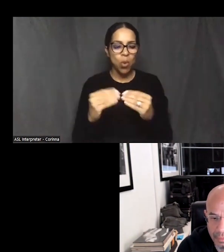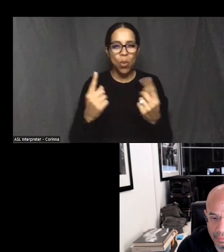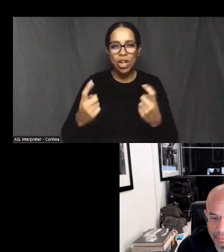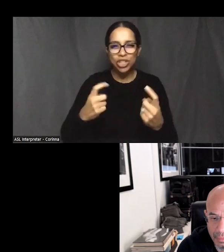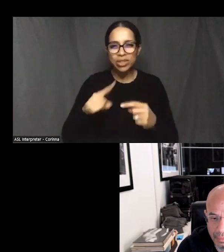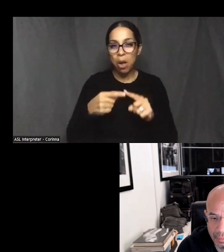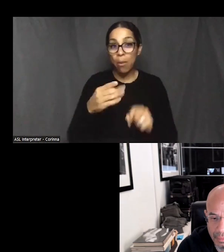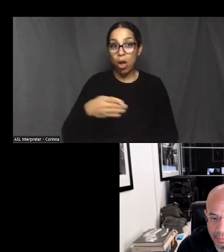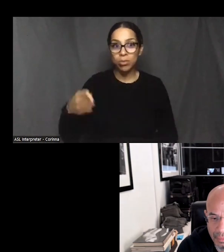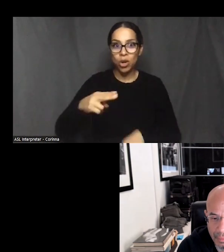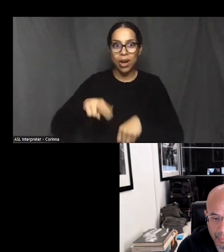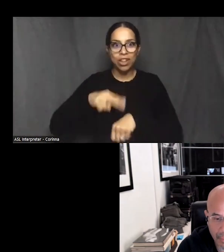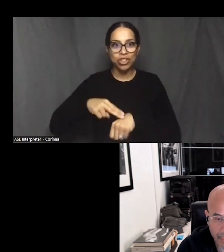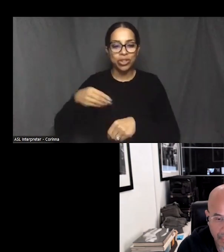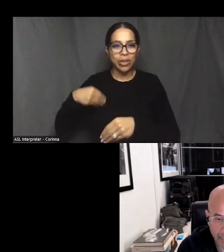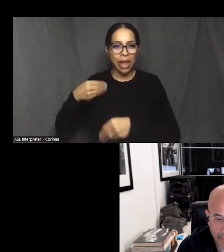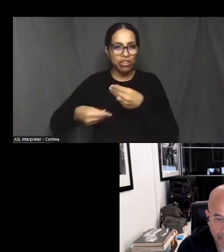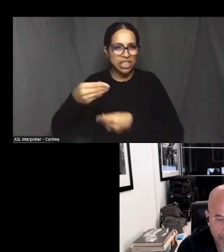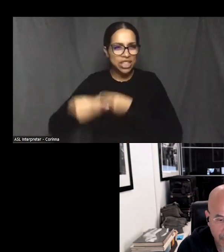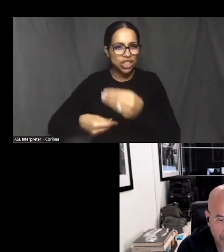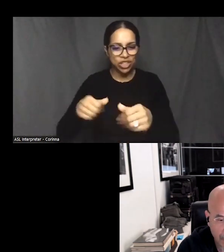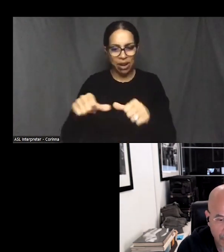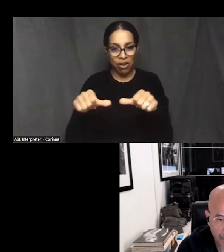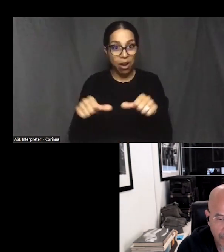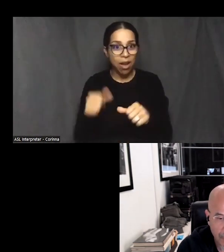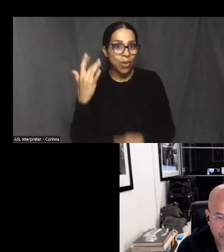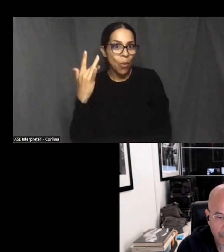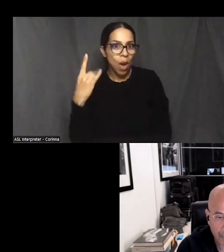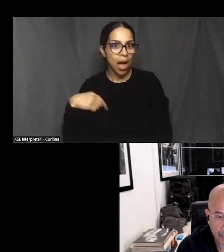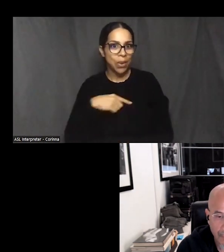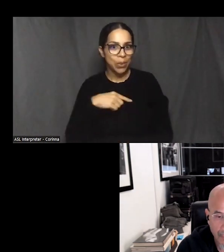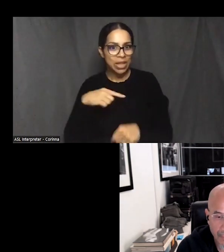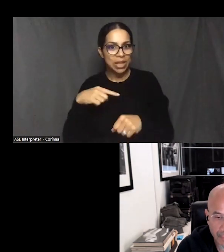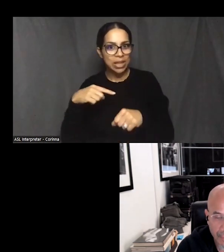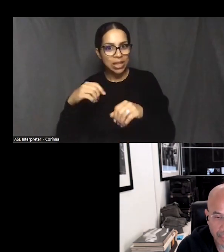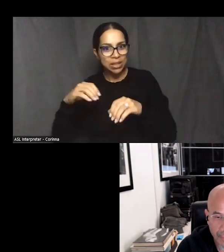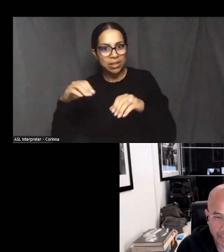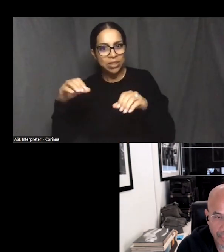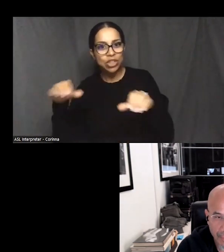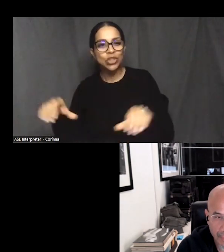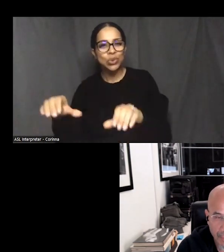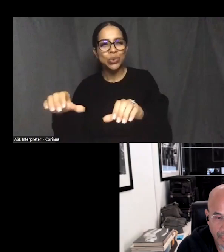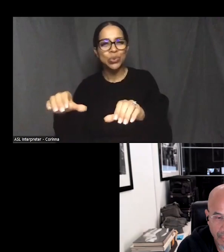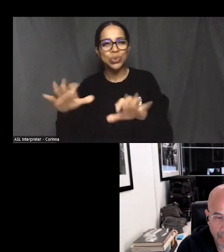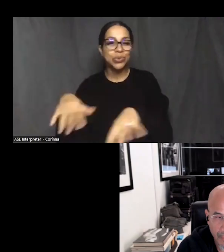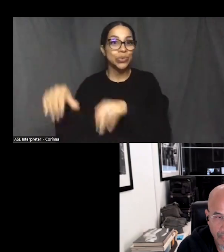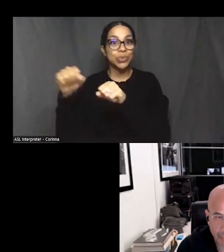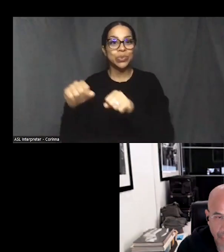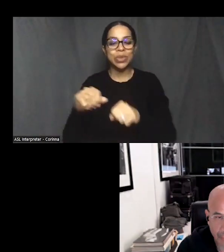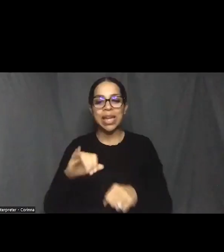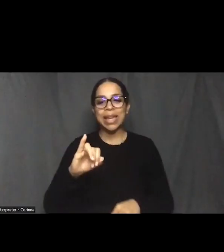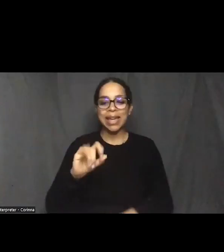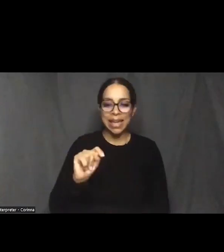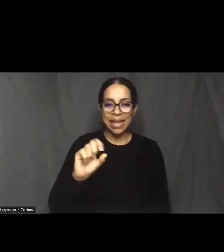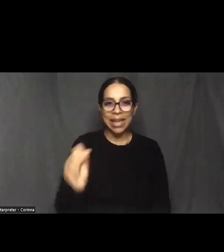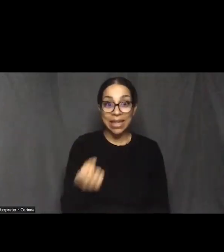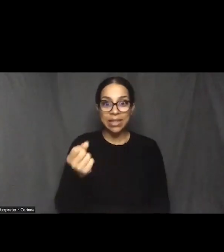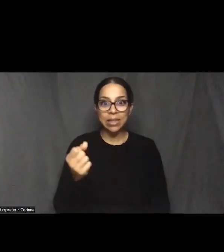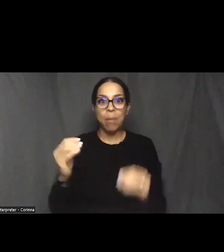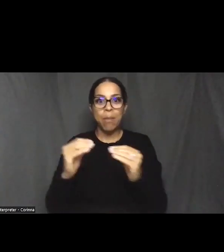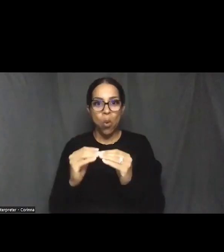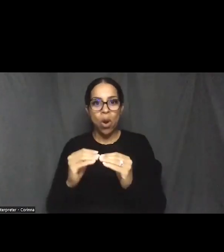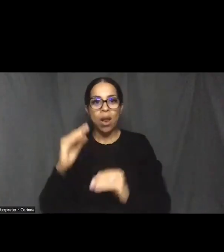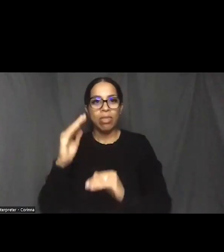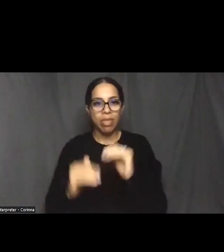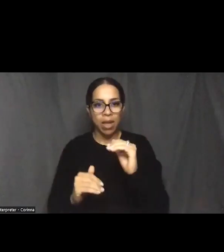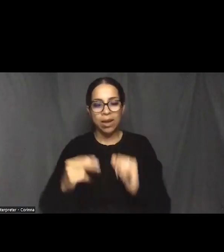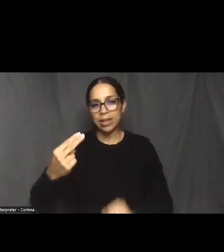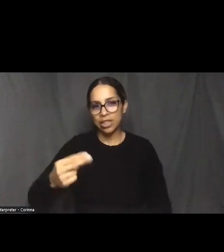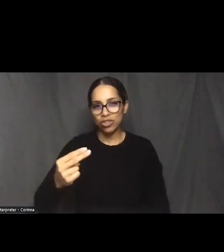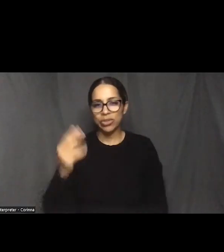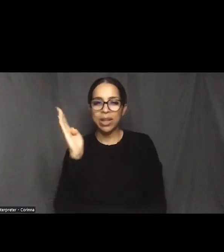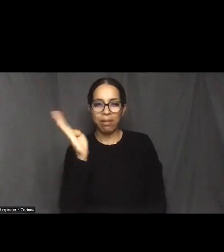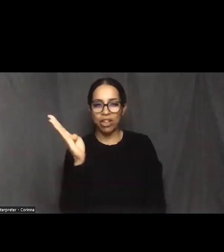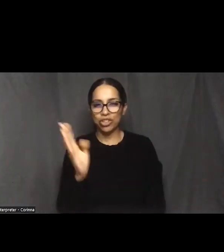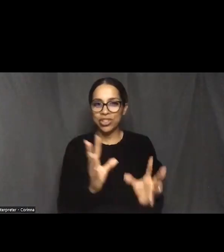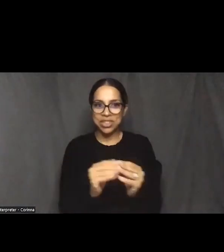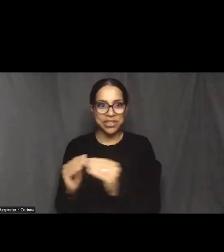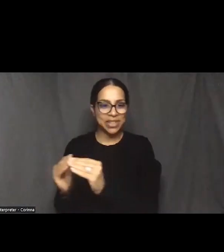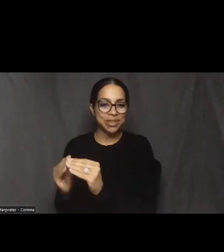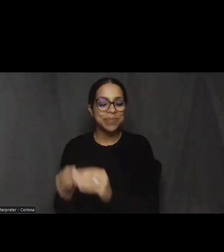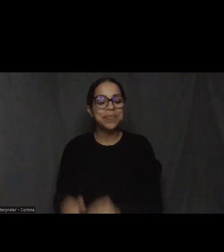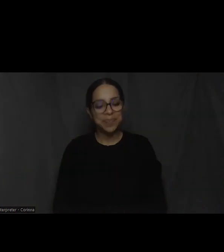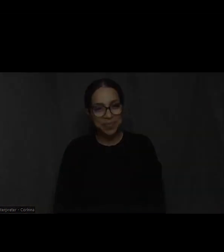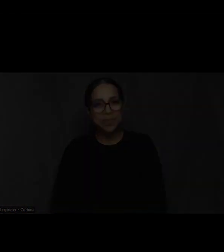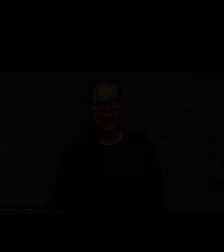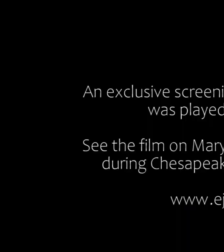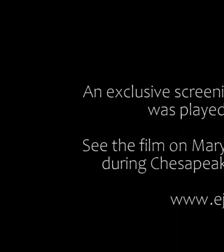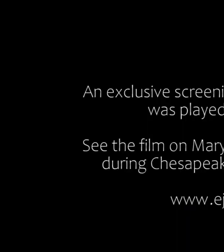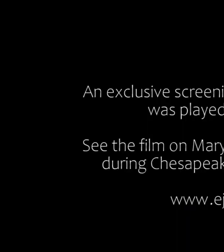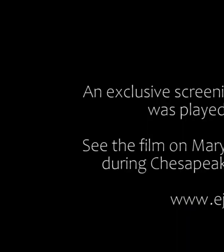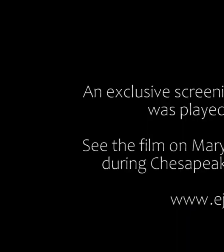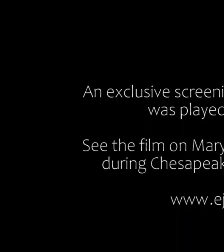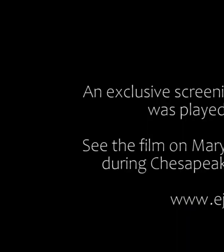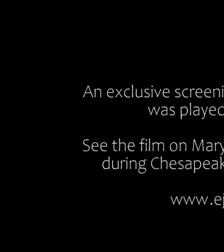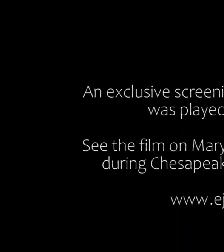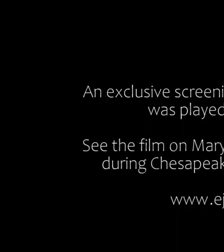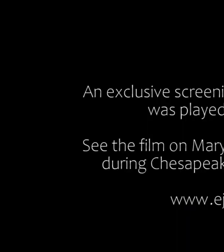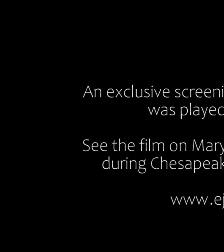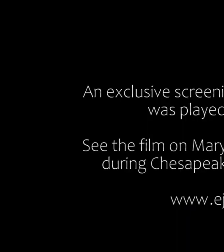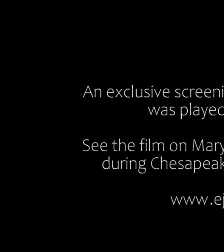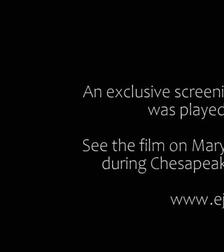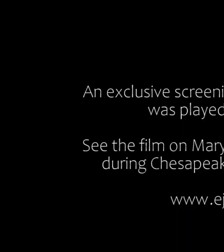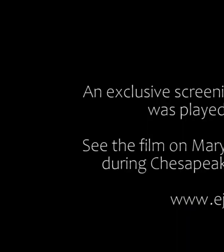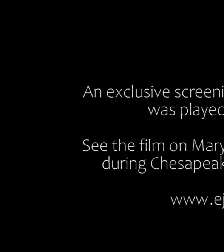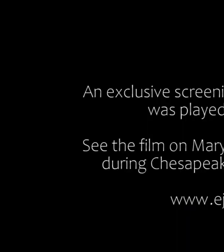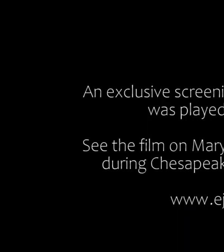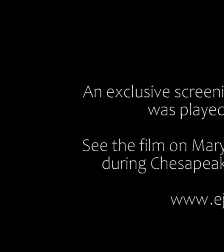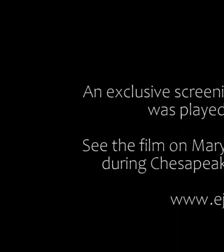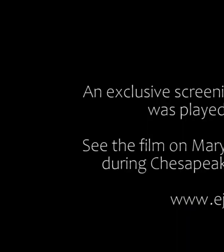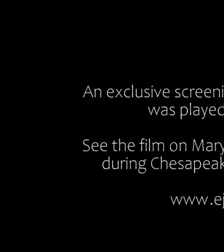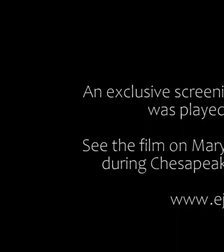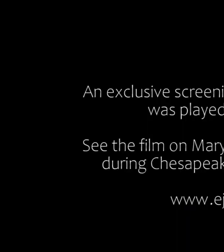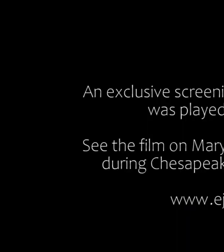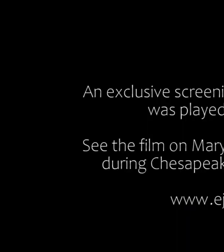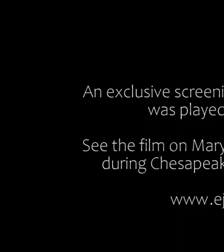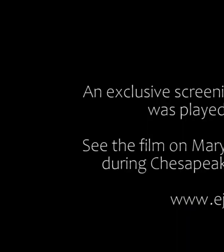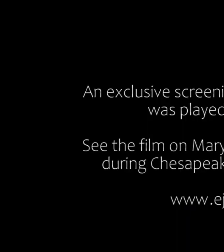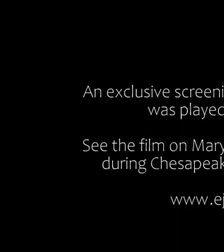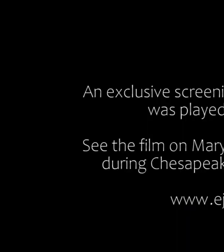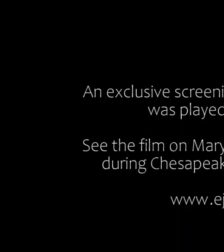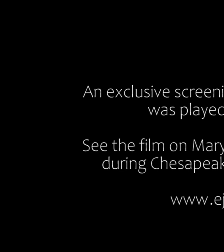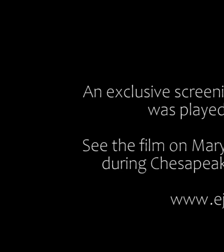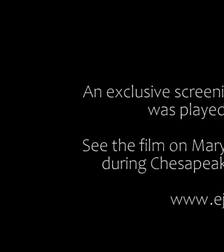National Heritage Area and why we do the It's More Than History Lecture series.